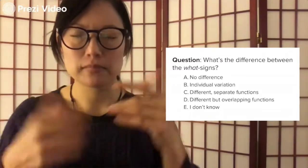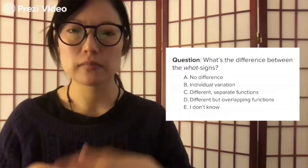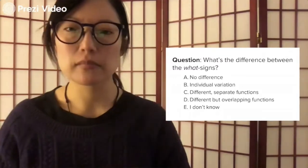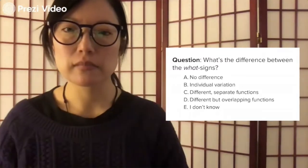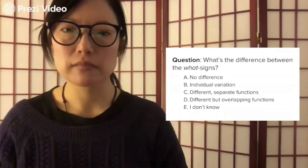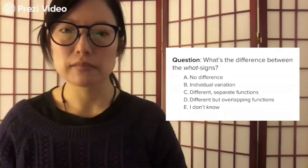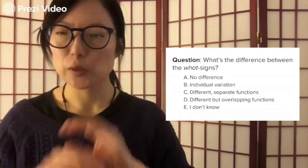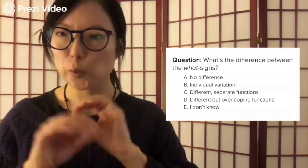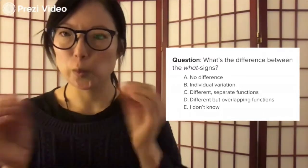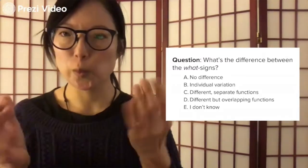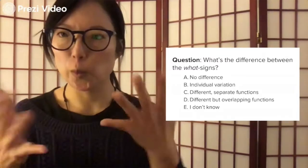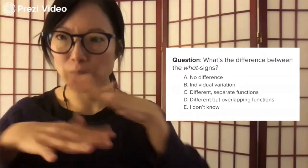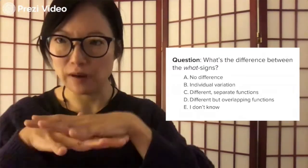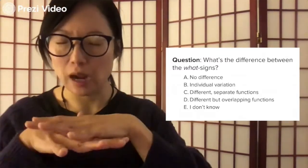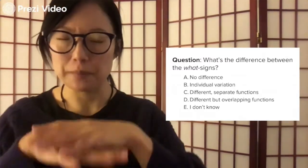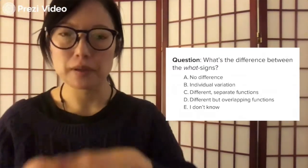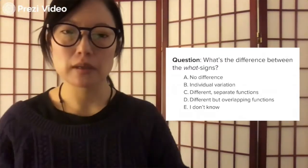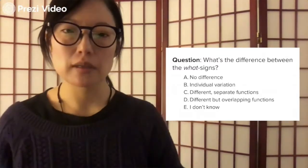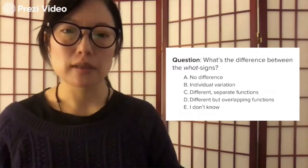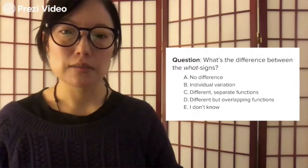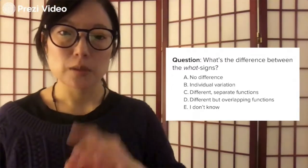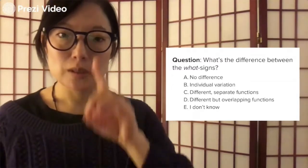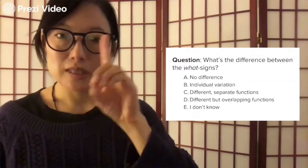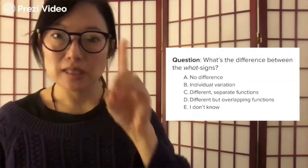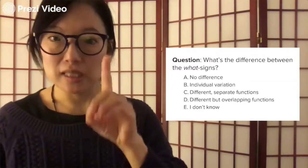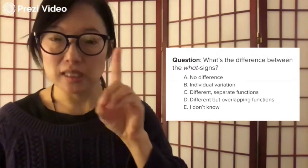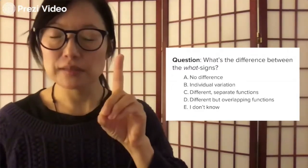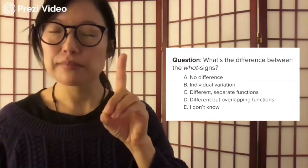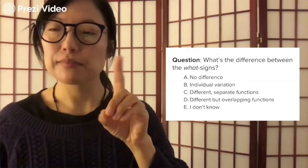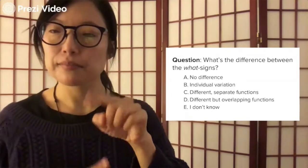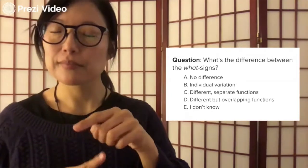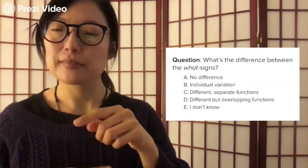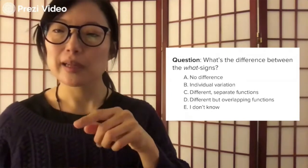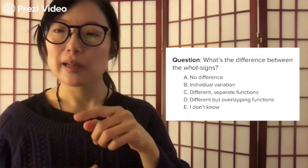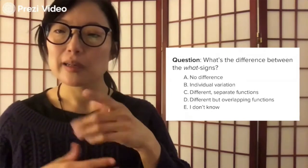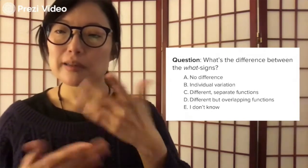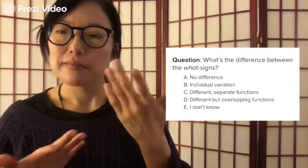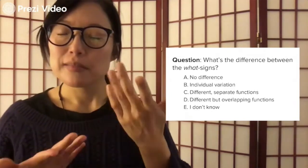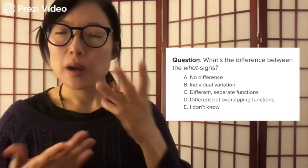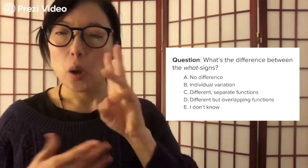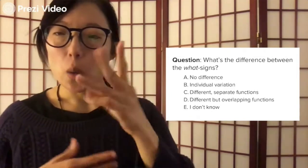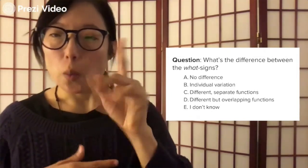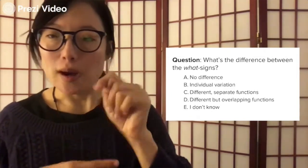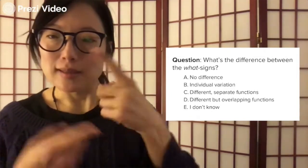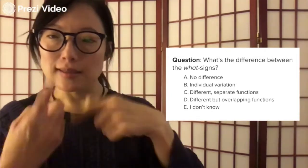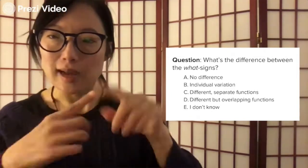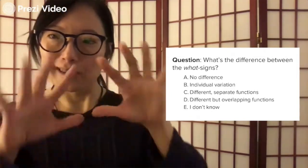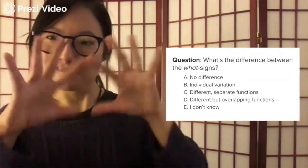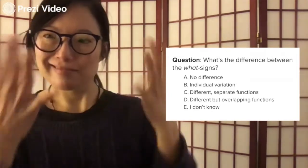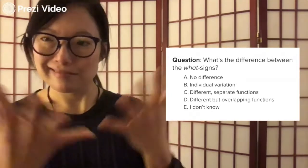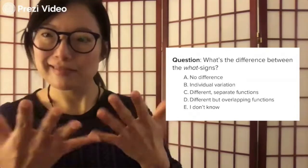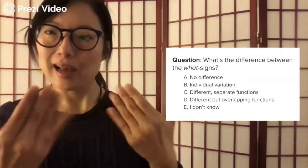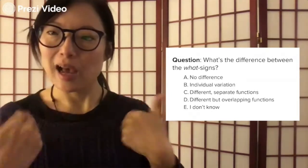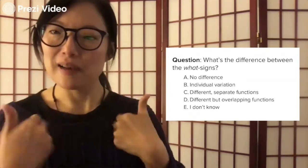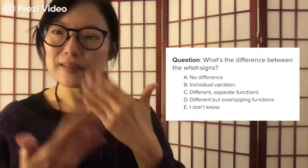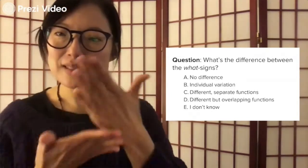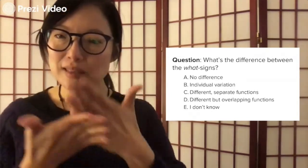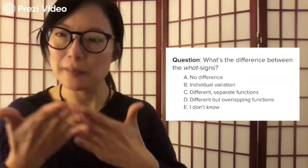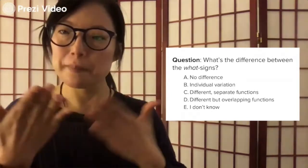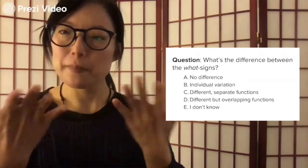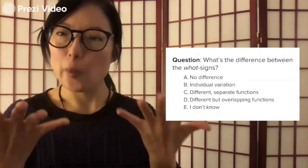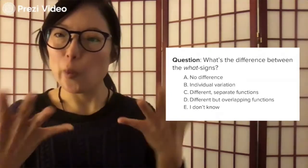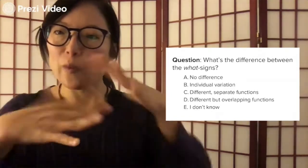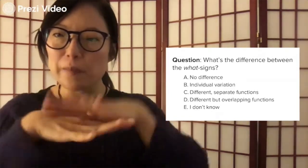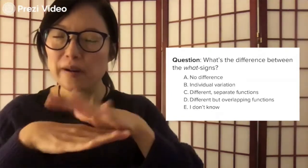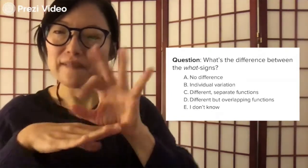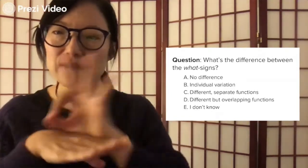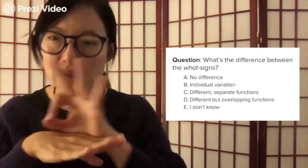separate and do not overlap. D. in the family of what signs some